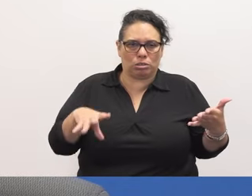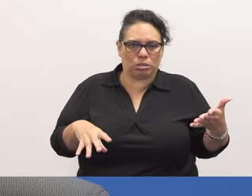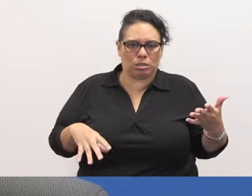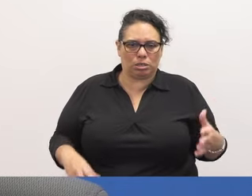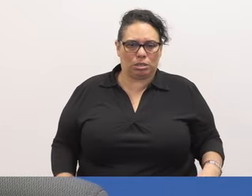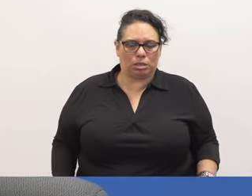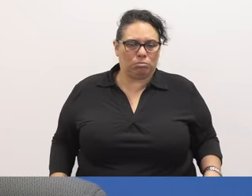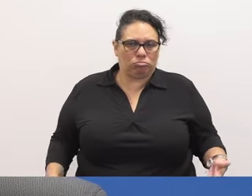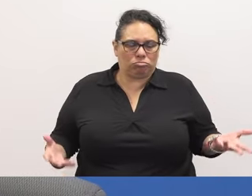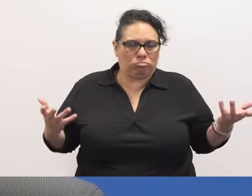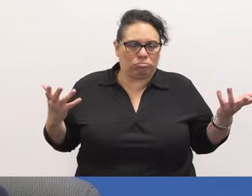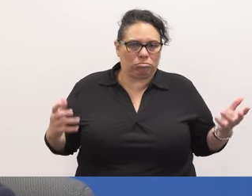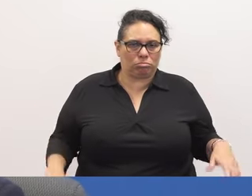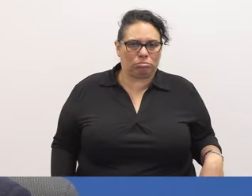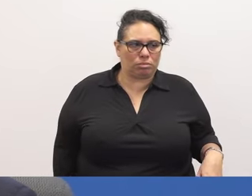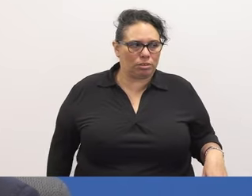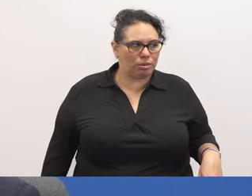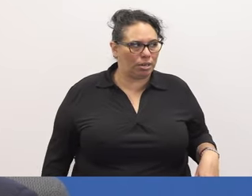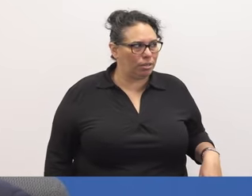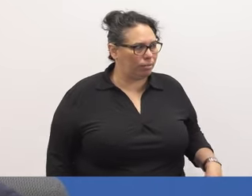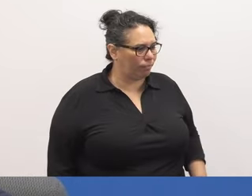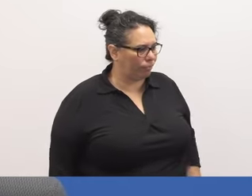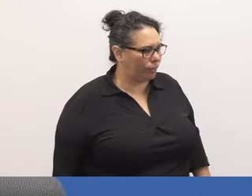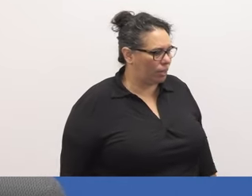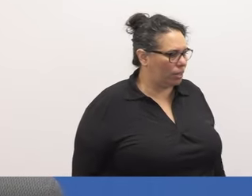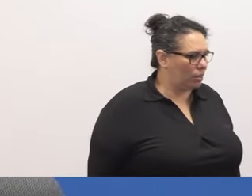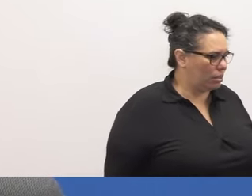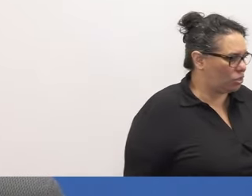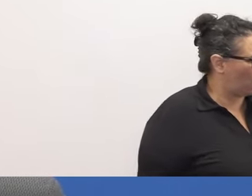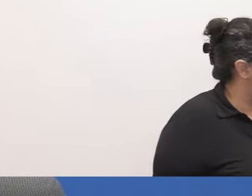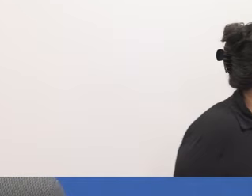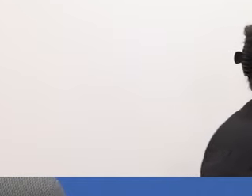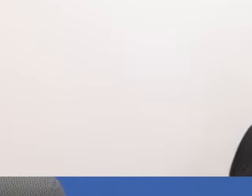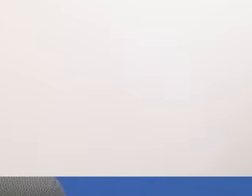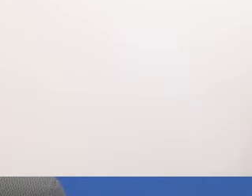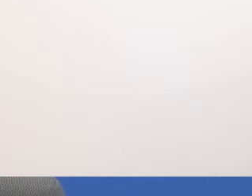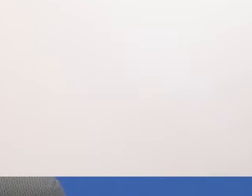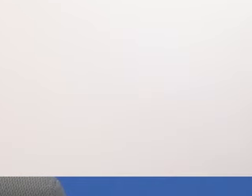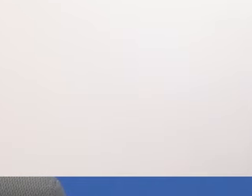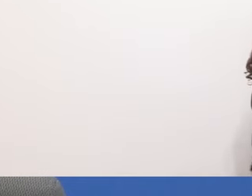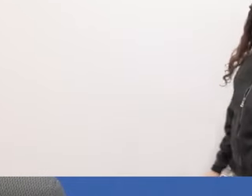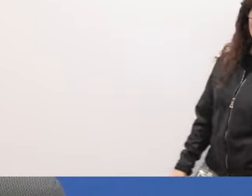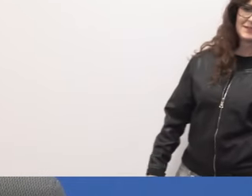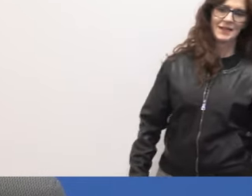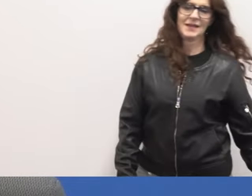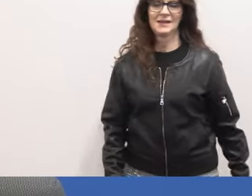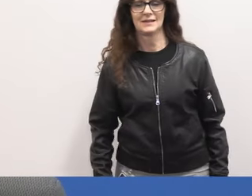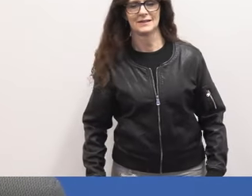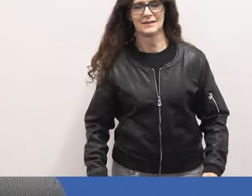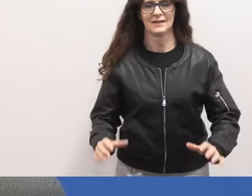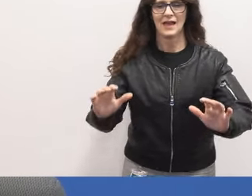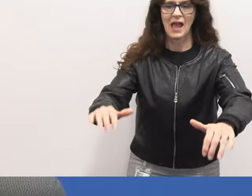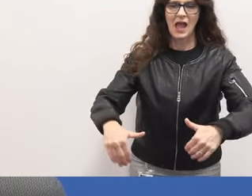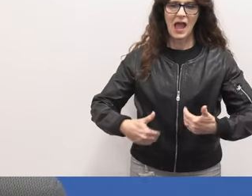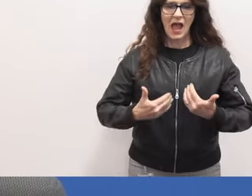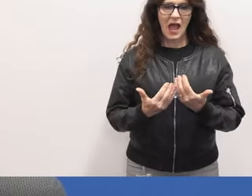or those highest performing students. So I'm all in on goal three, but how do we account for and reconcile our equity